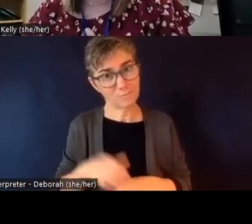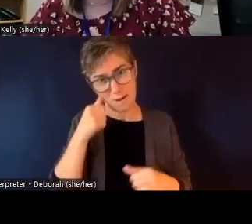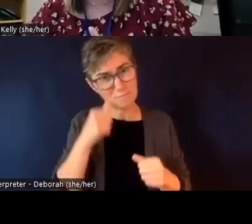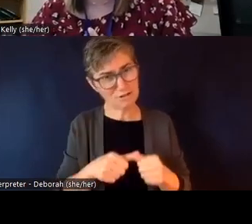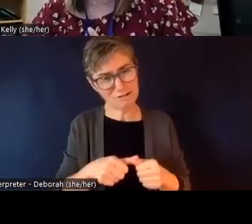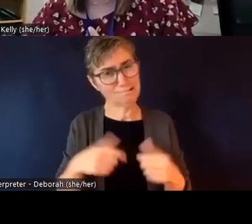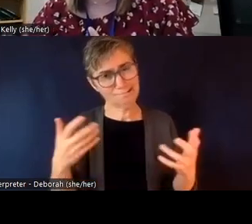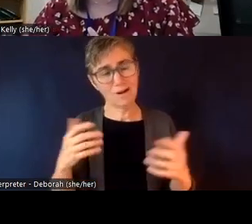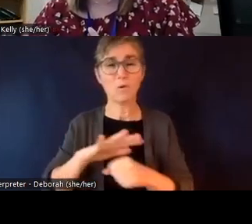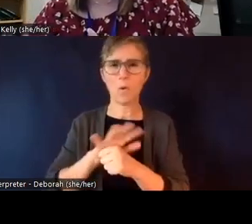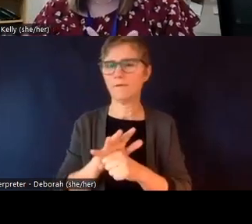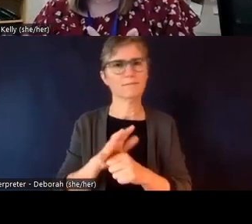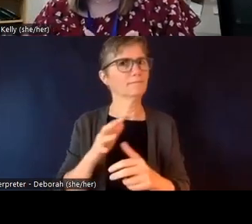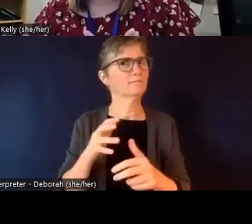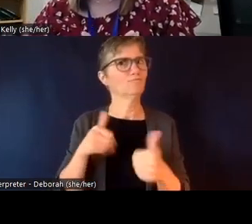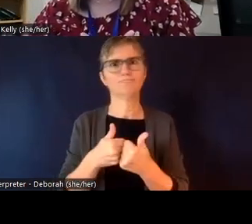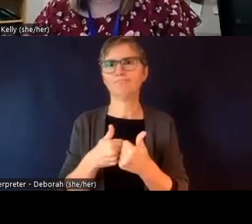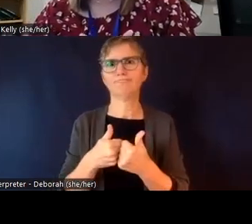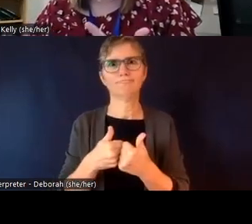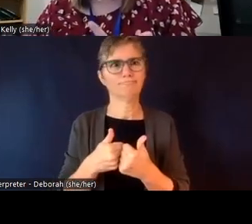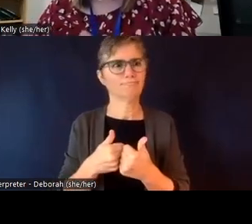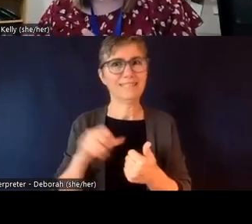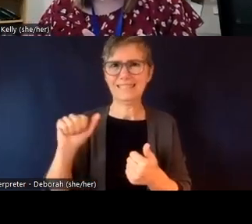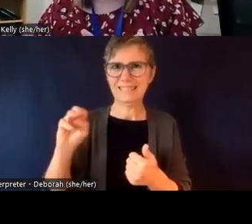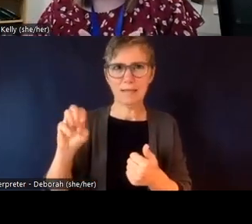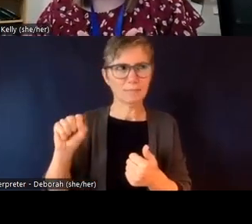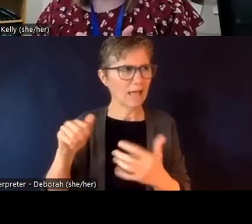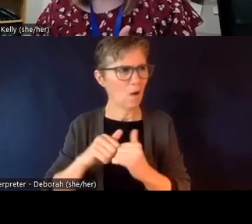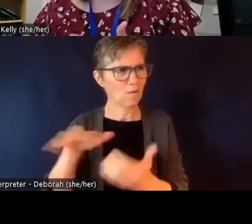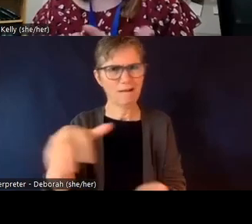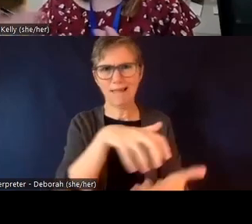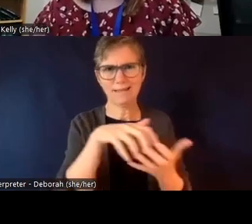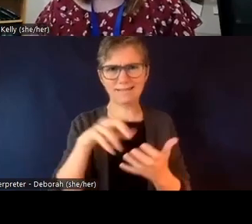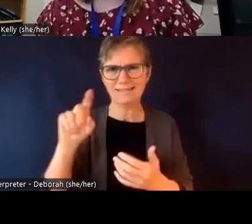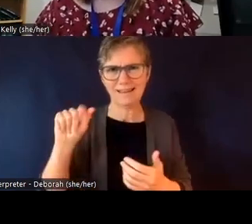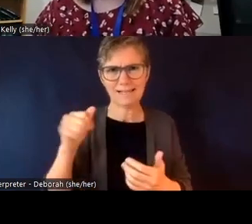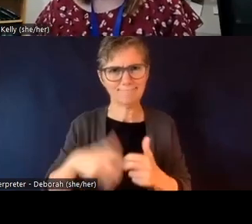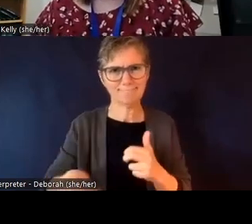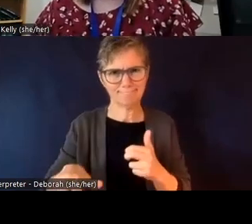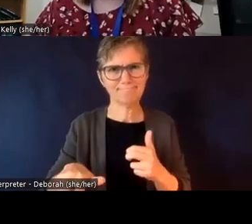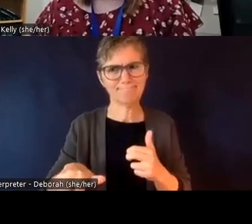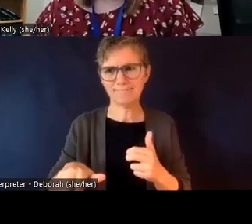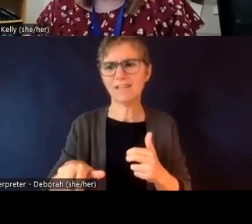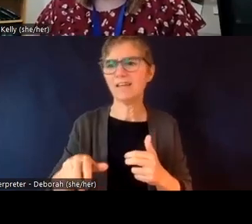COVID made it very difficult for SAMHSA to collect data in the same way that they had previously.